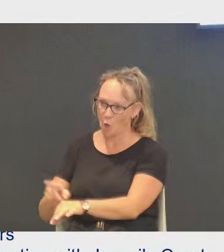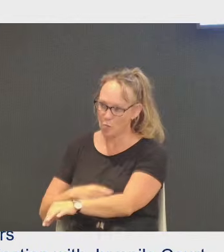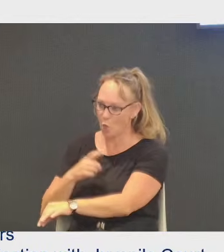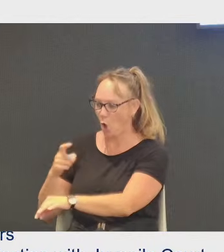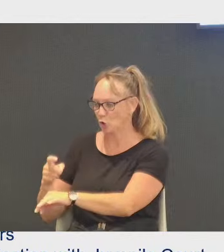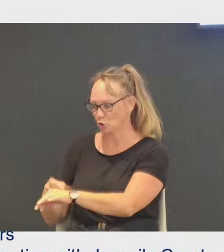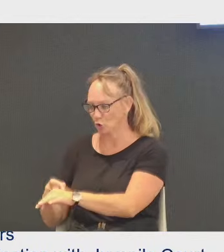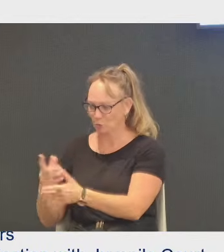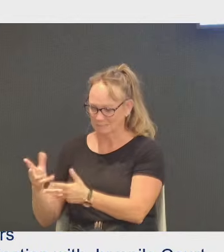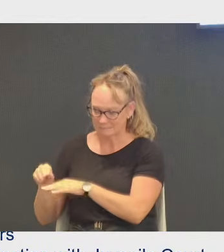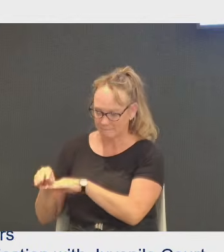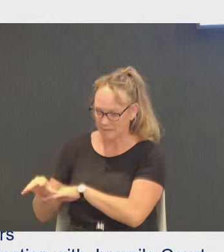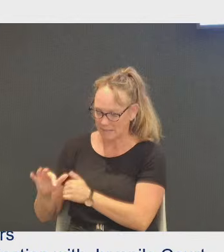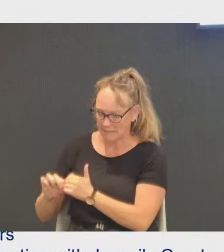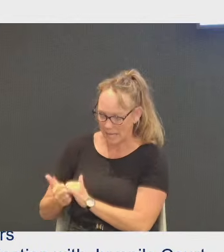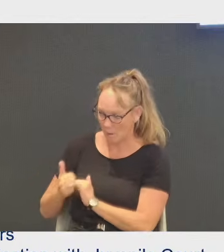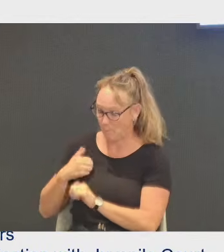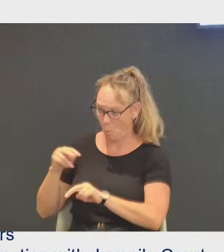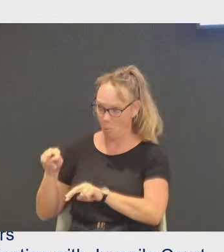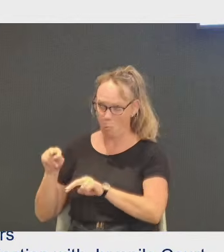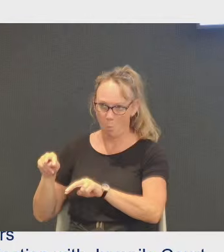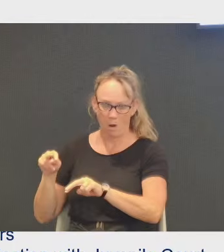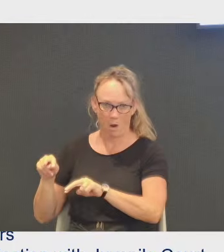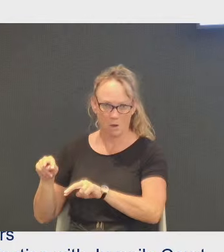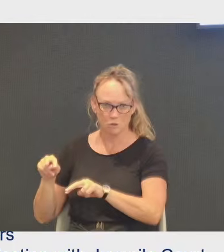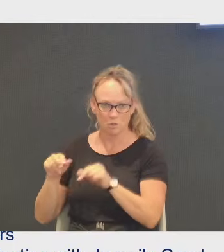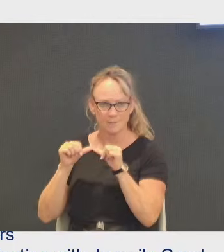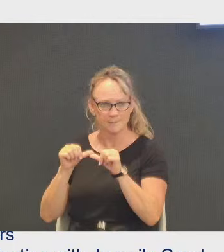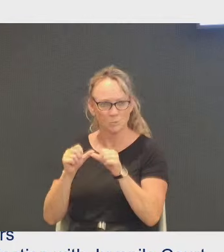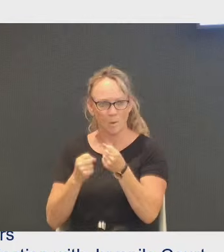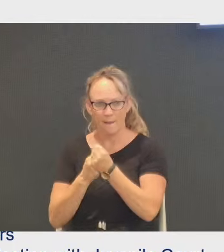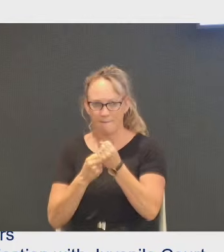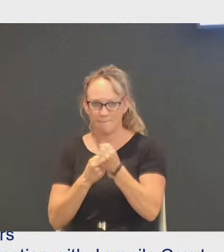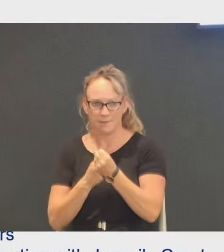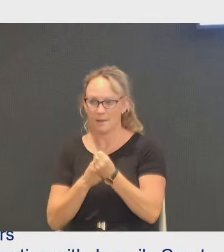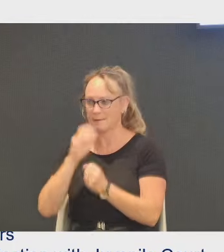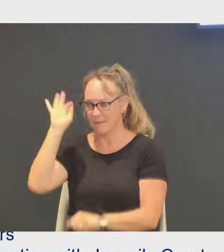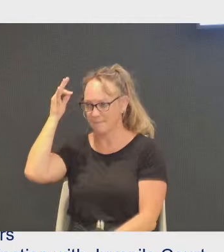but we're watching that very closely and we're continuing to advocate at the federal level